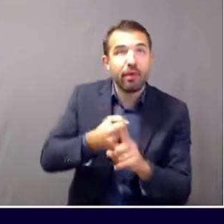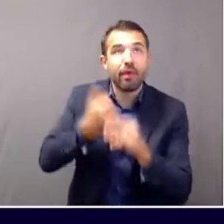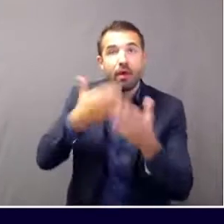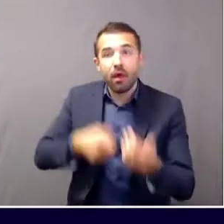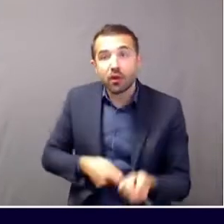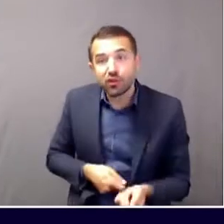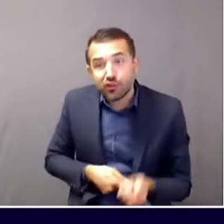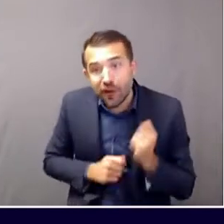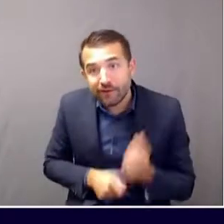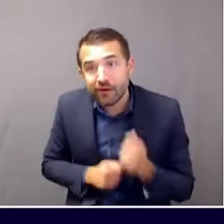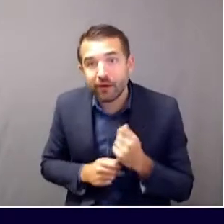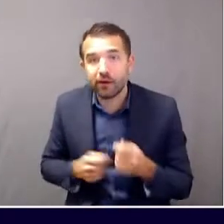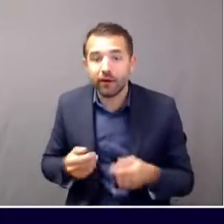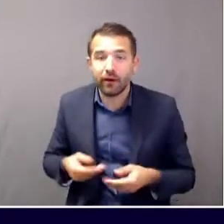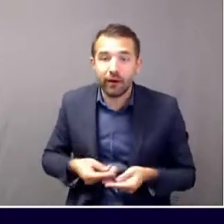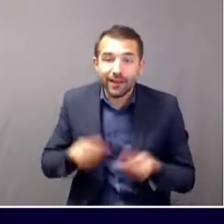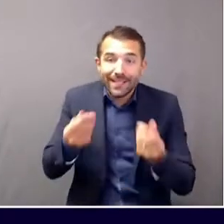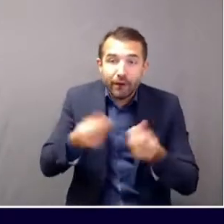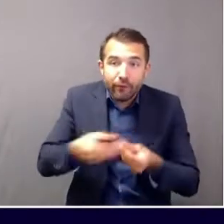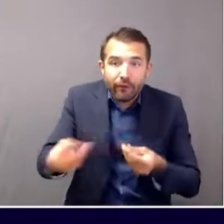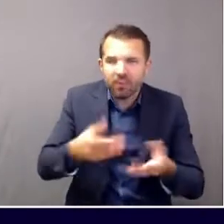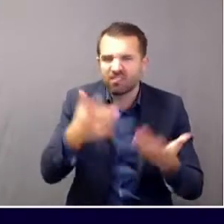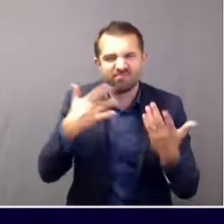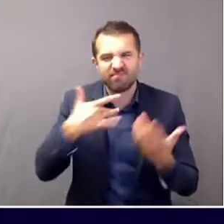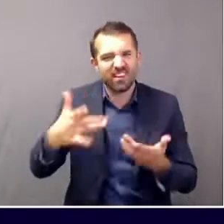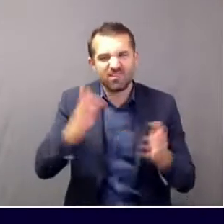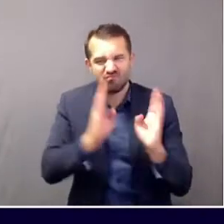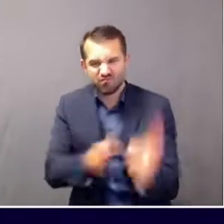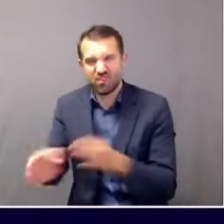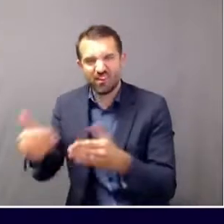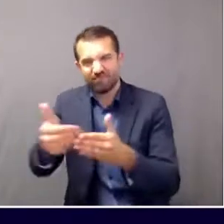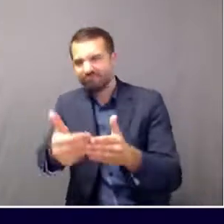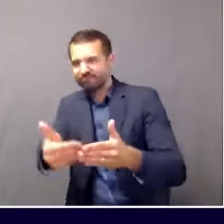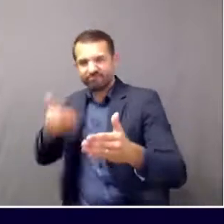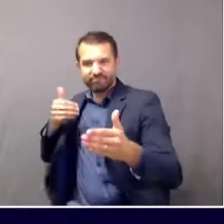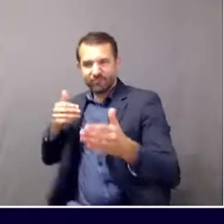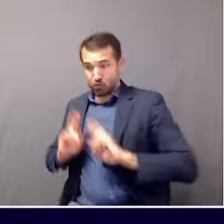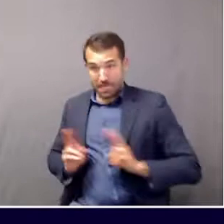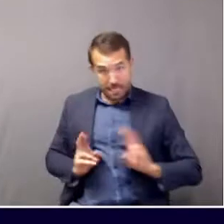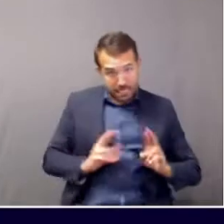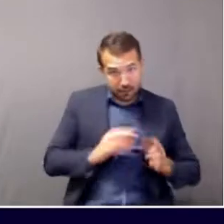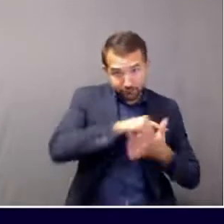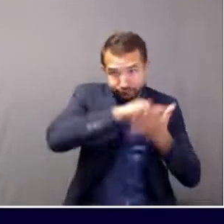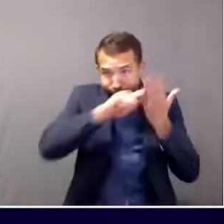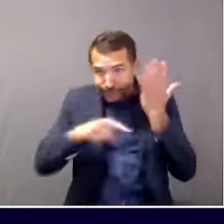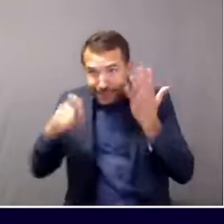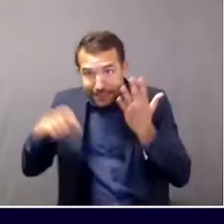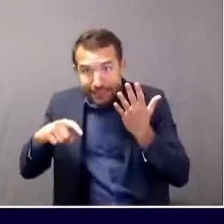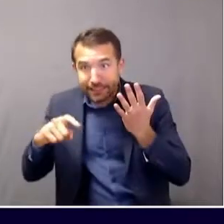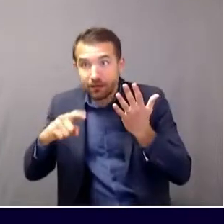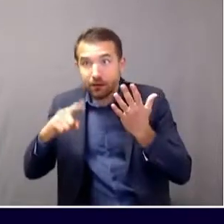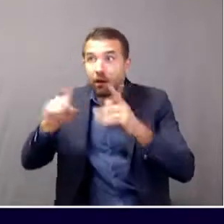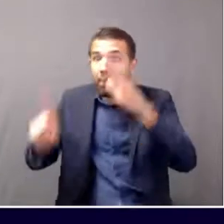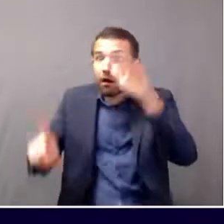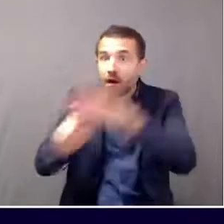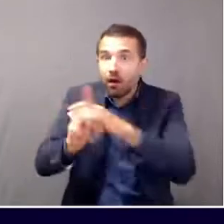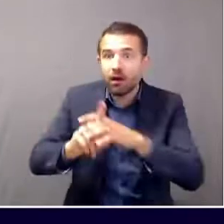we see on the horizon what we see unfolding in thirty five